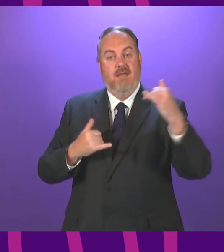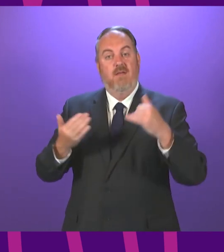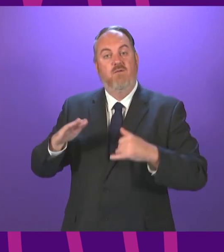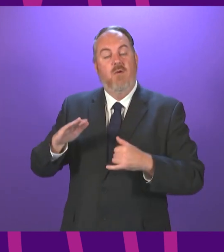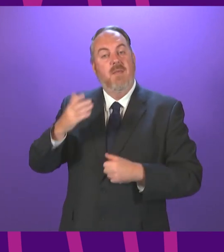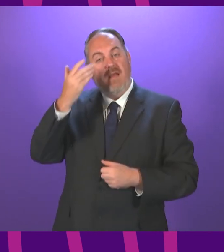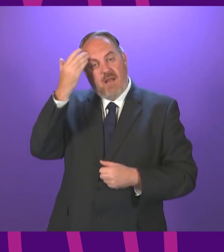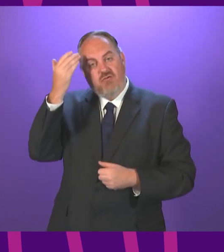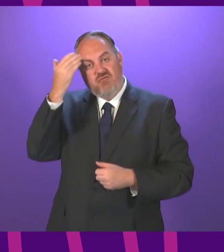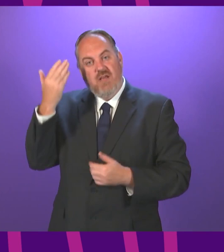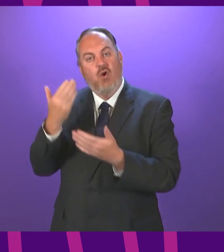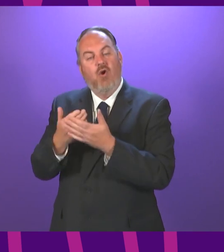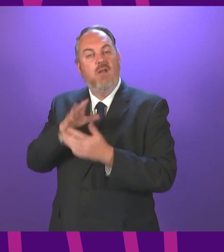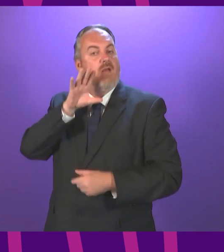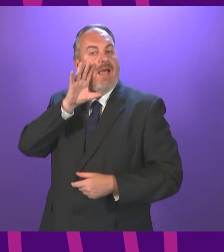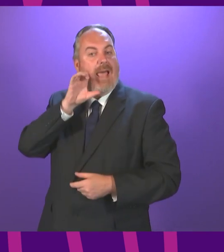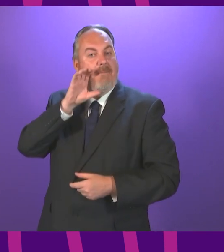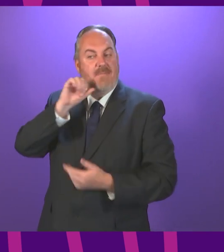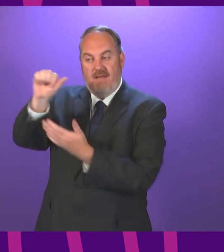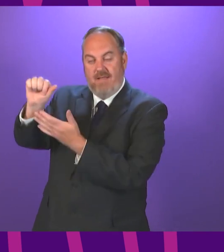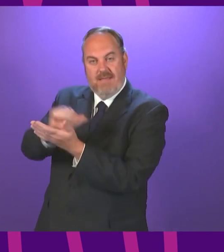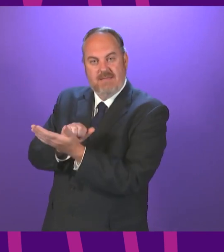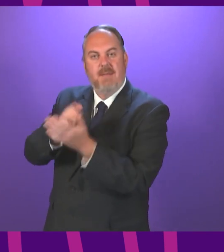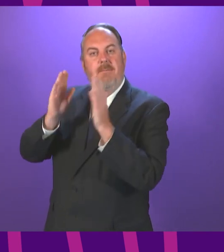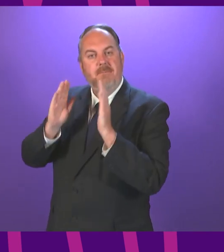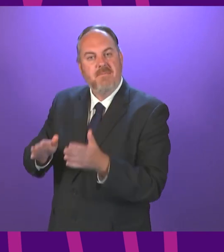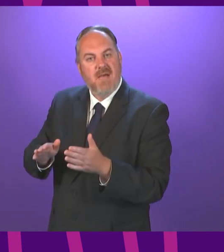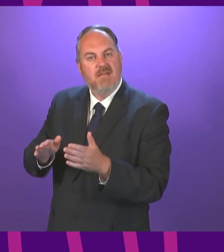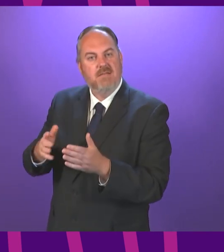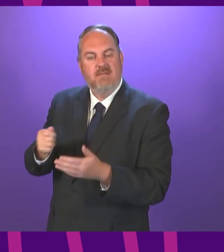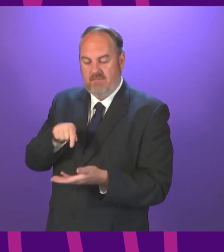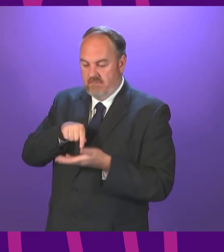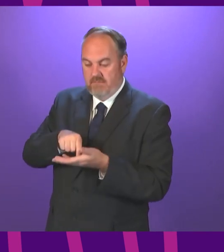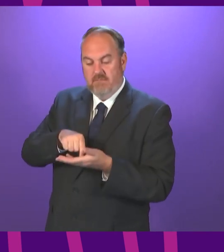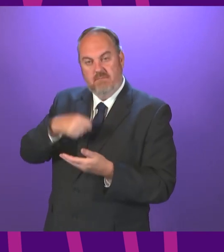UK vaccination programme and take a PCR test on the second day after arrival. However, we